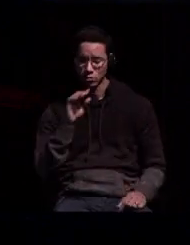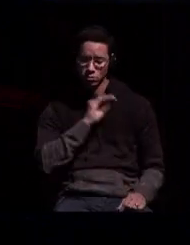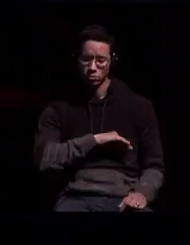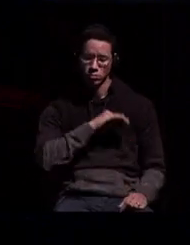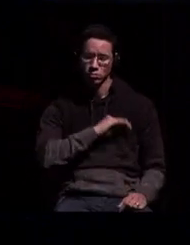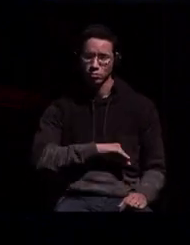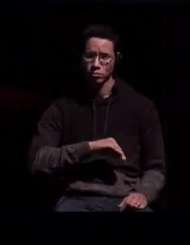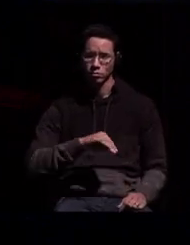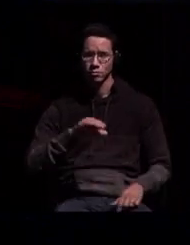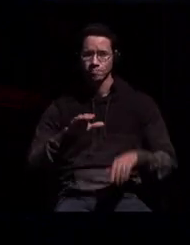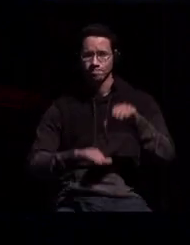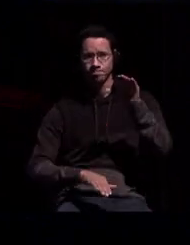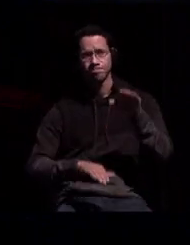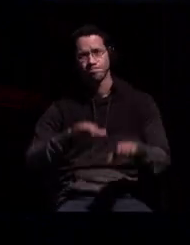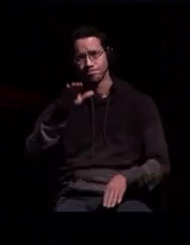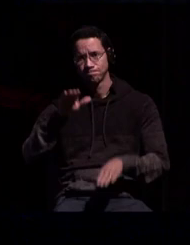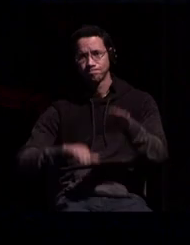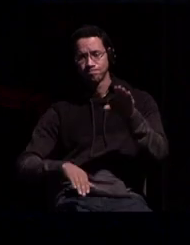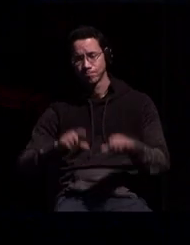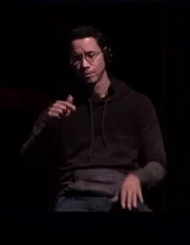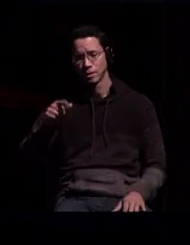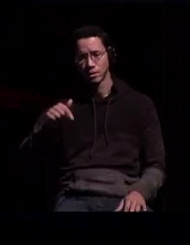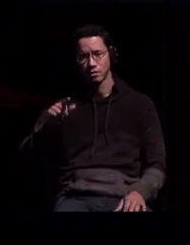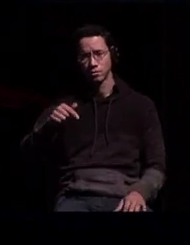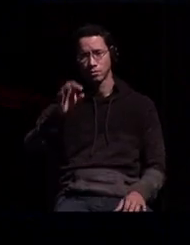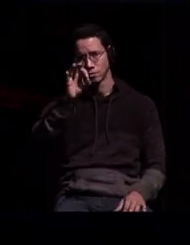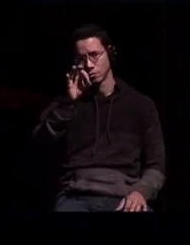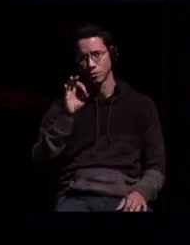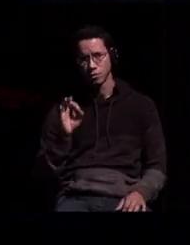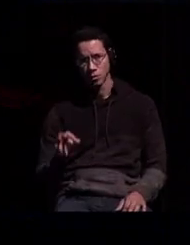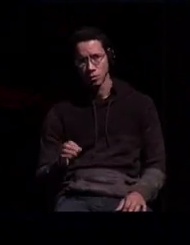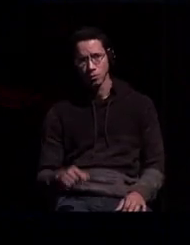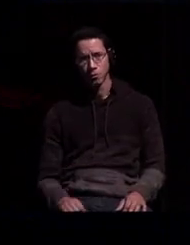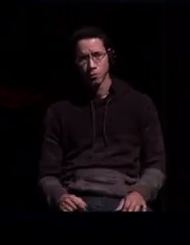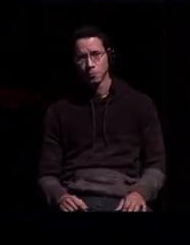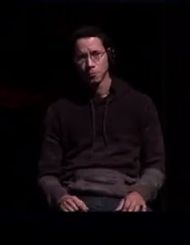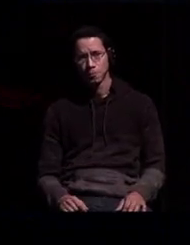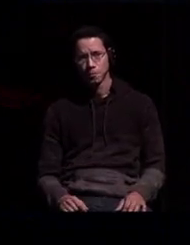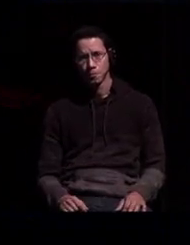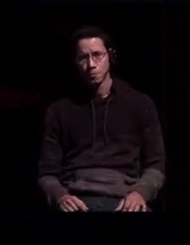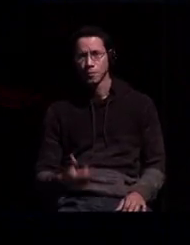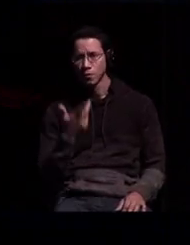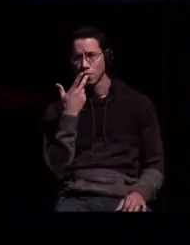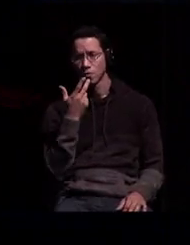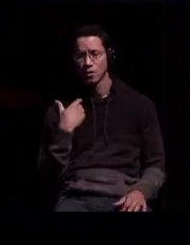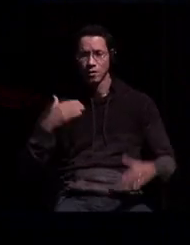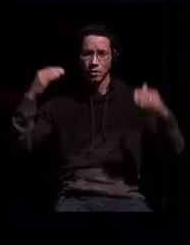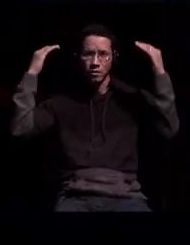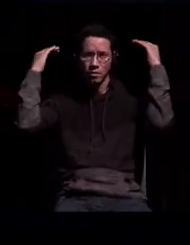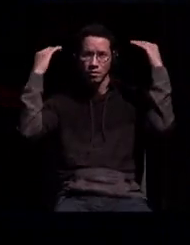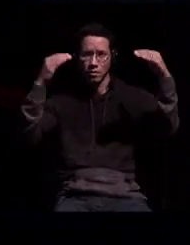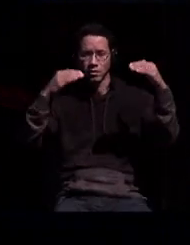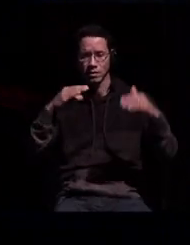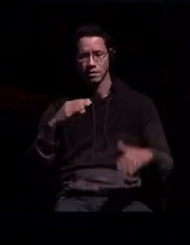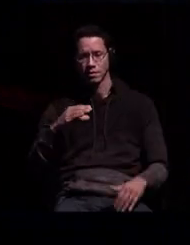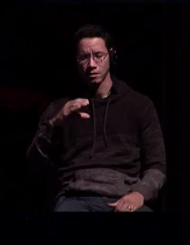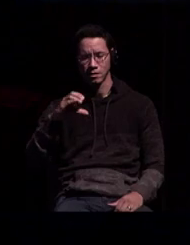is 17%, in the “glass roof”, that I call “concrete roof”, in sexual harassment at work,